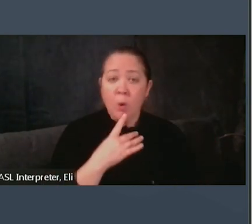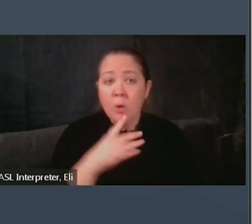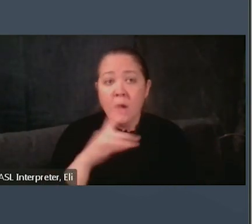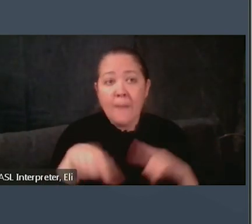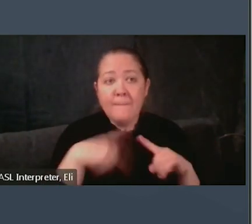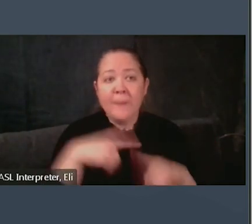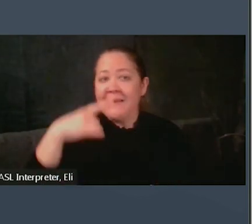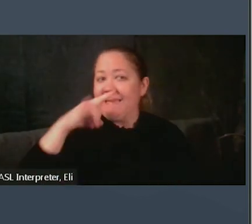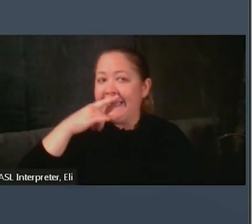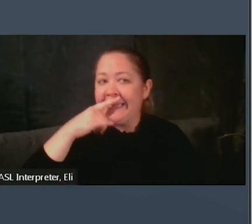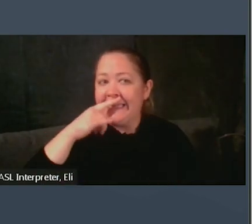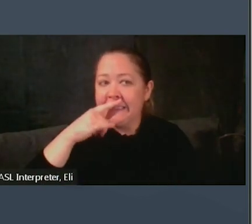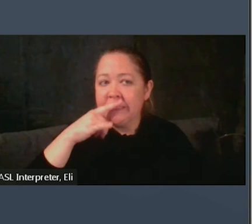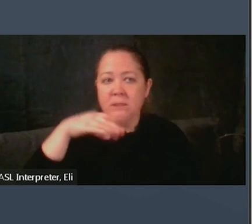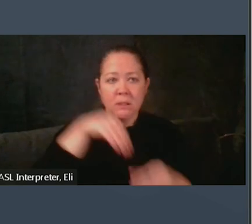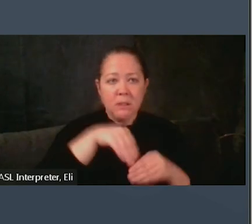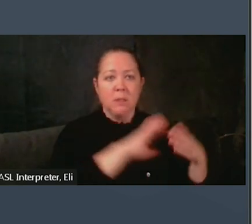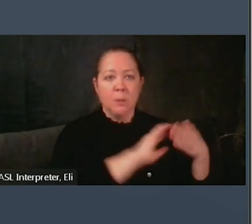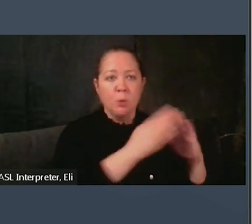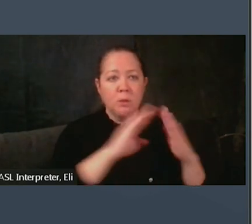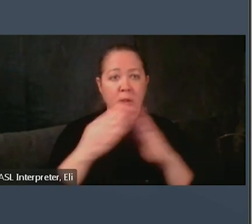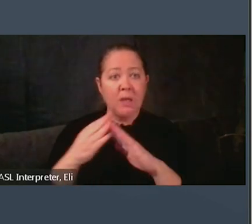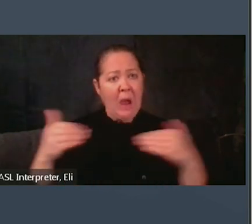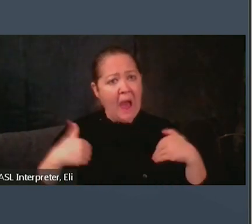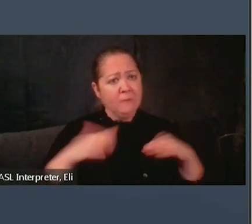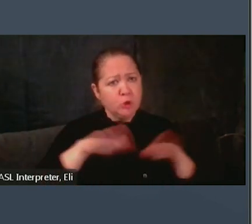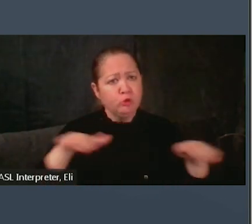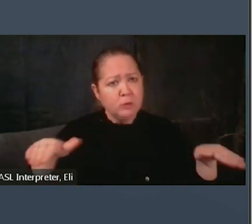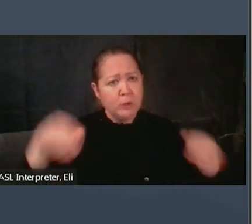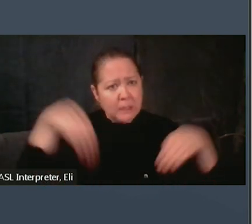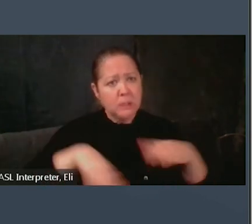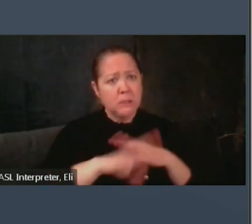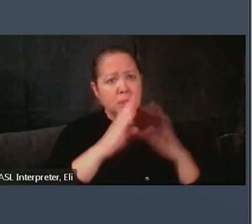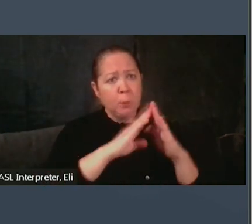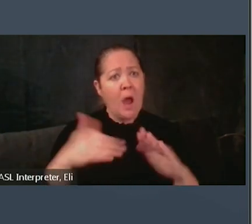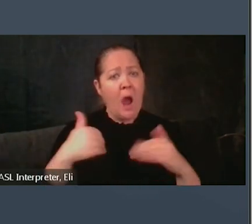their children in this community. And I've got to know the kids in that community because I